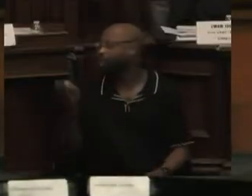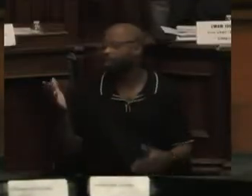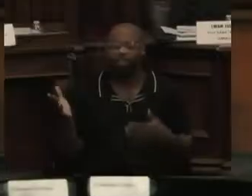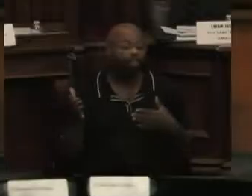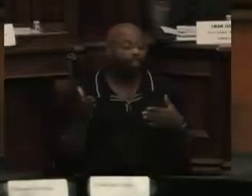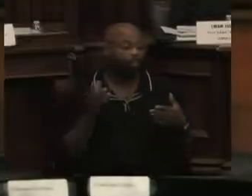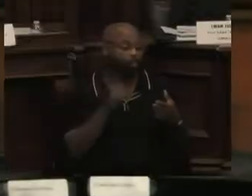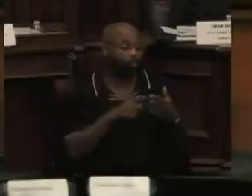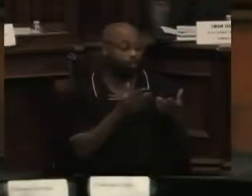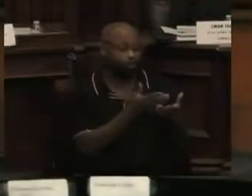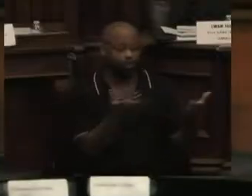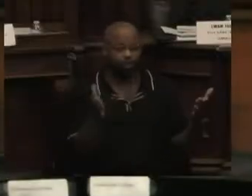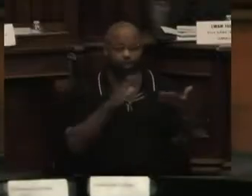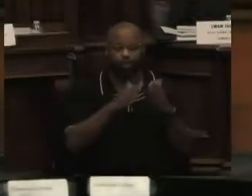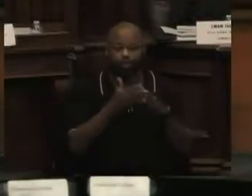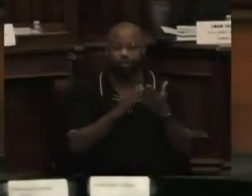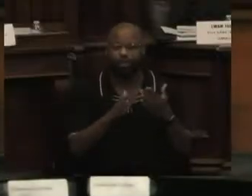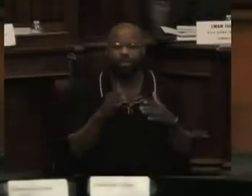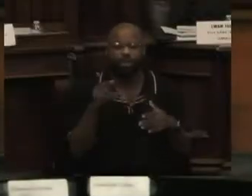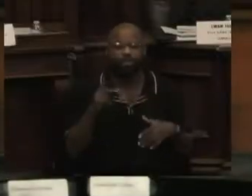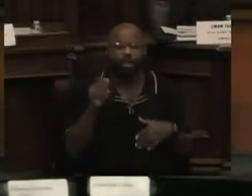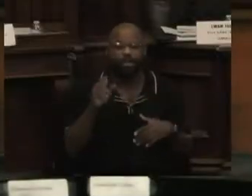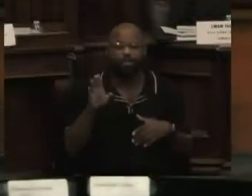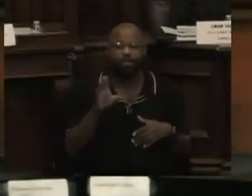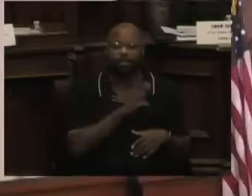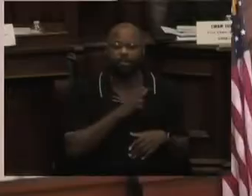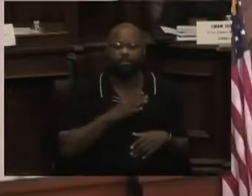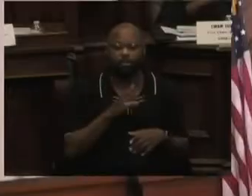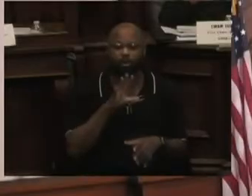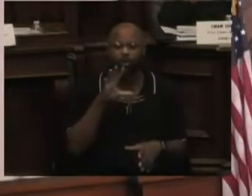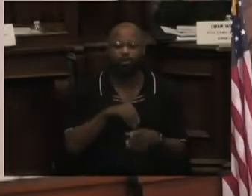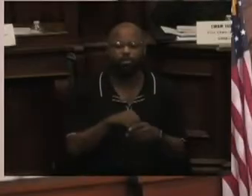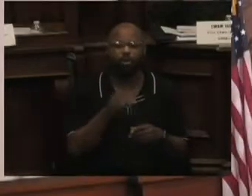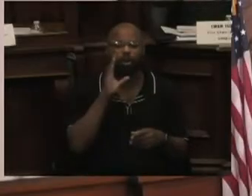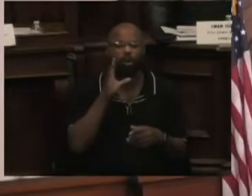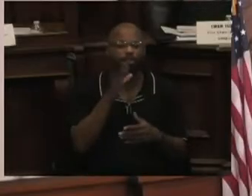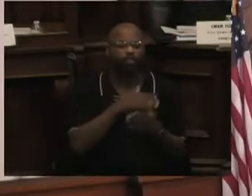your presentation. And I just